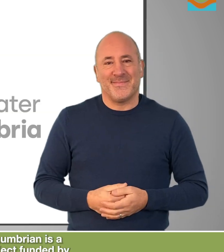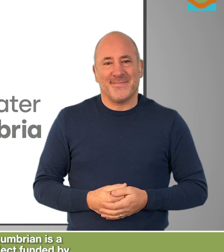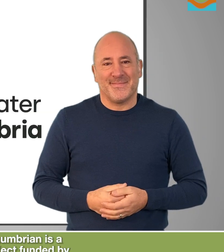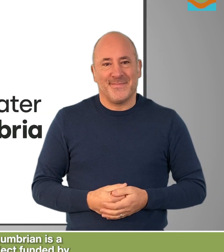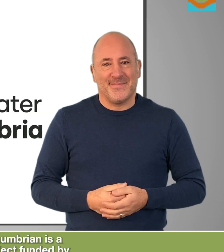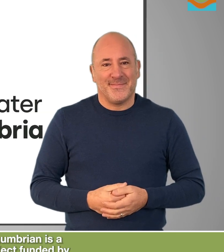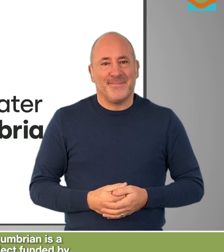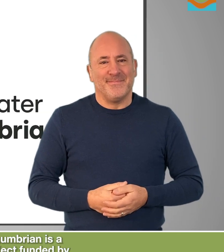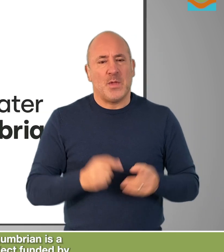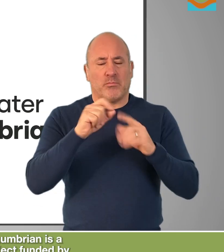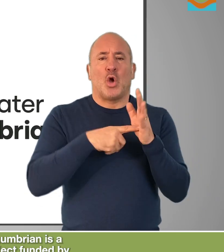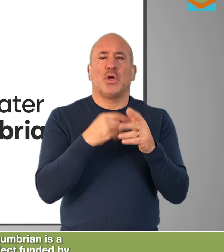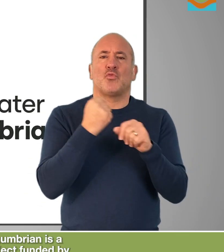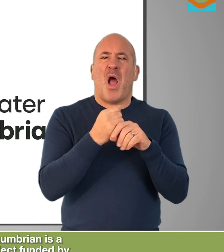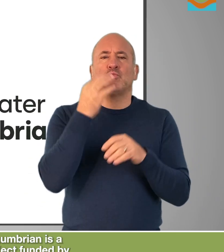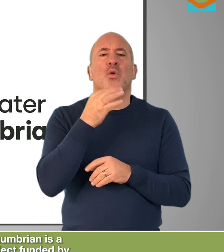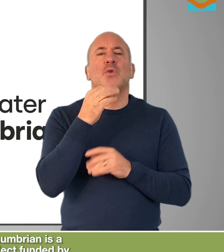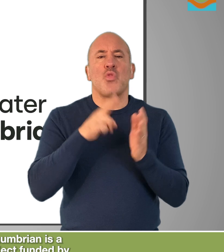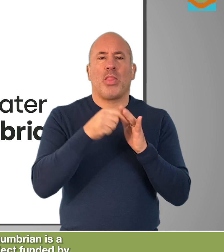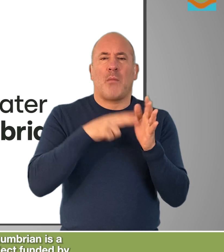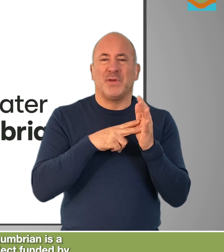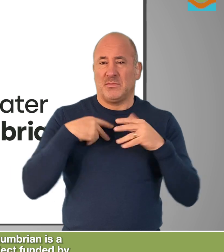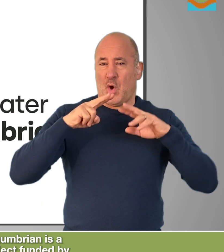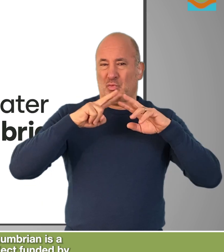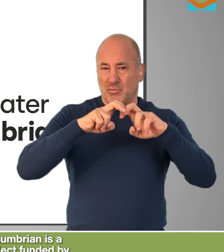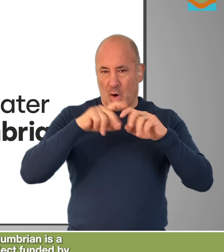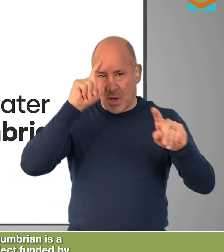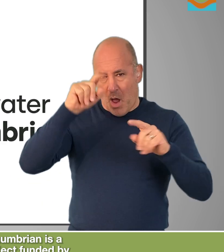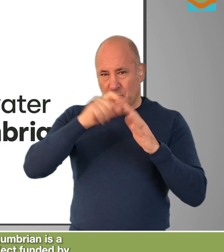Project Groundwater Northumbrian is a research and innovation project funded by